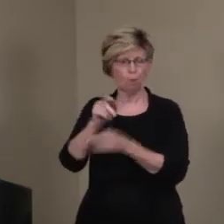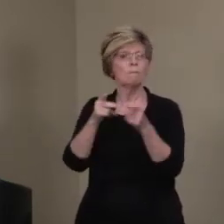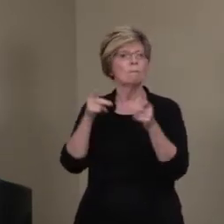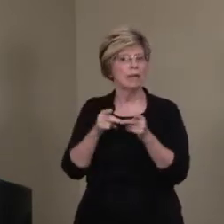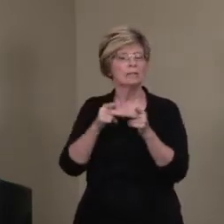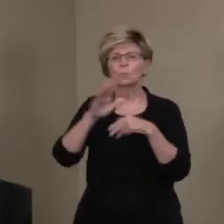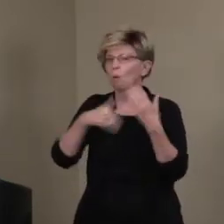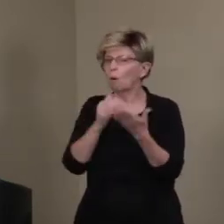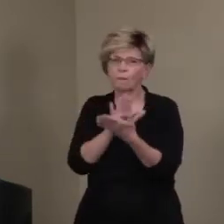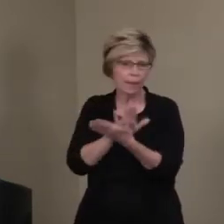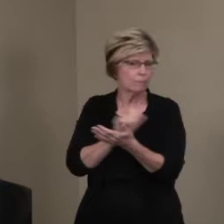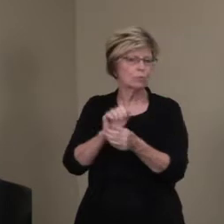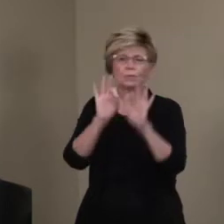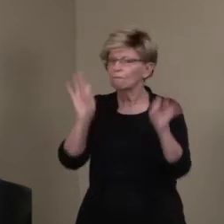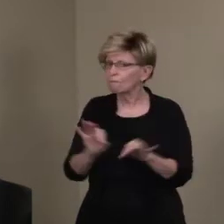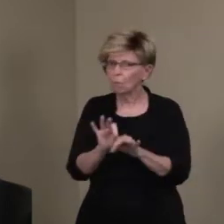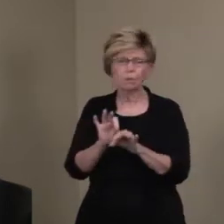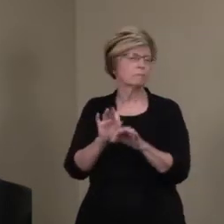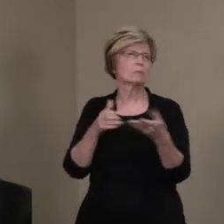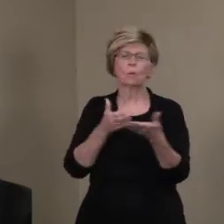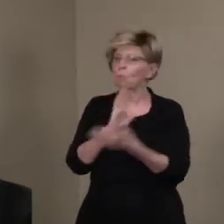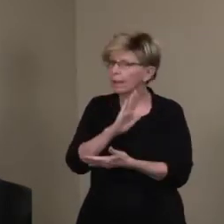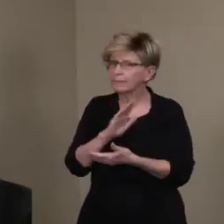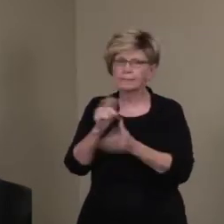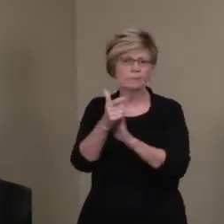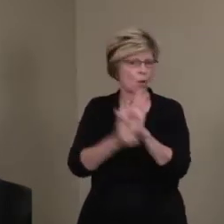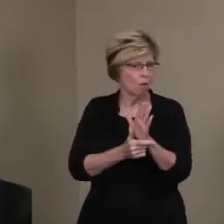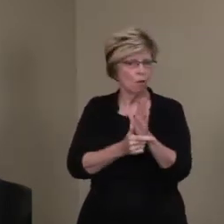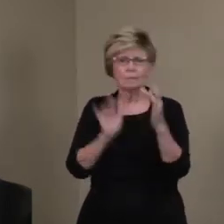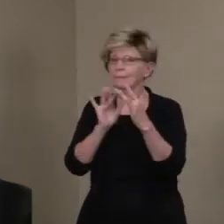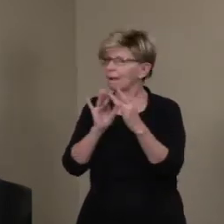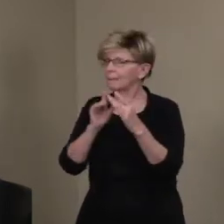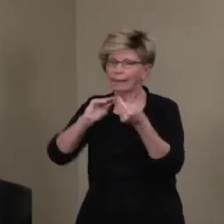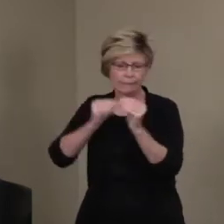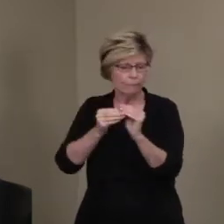portfolio and that would be a place where you would store papers with